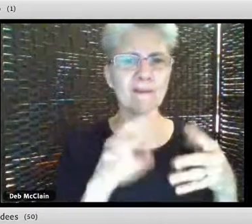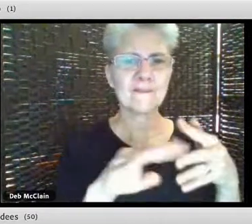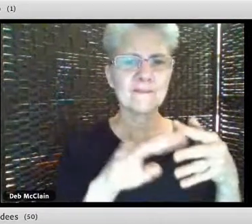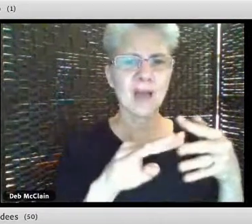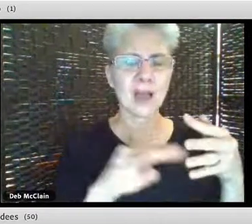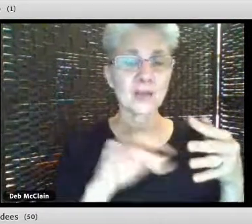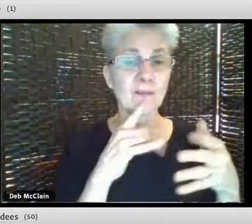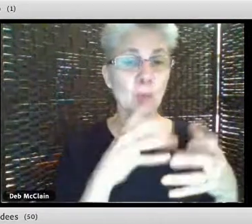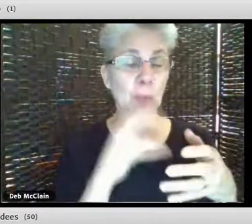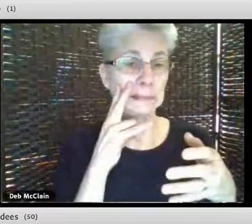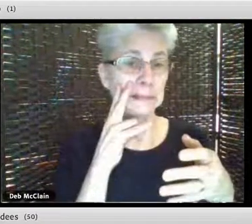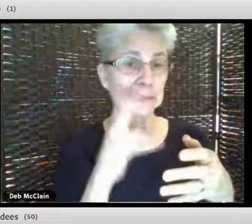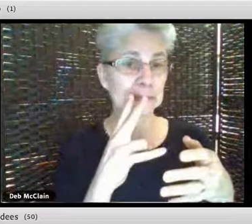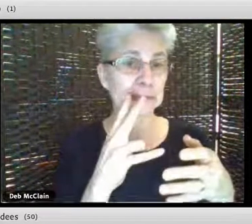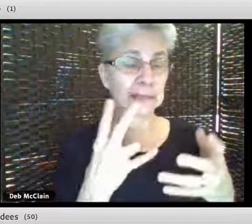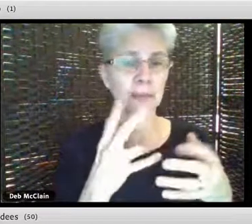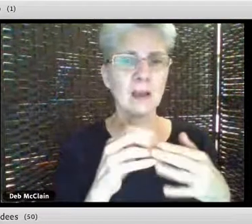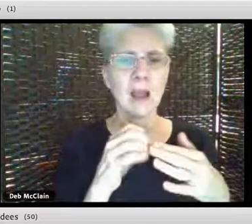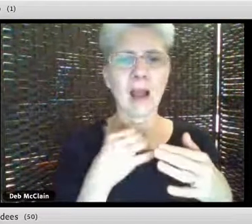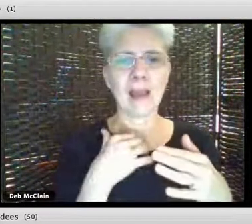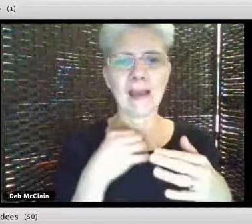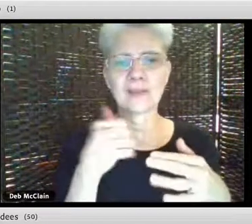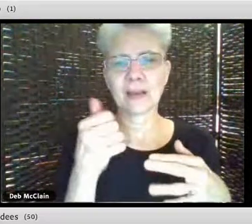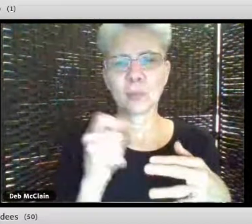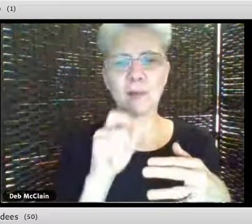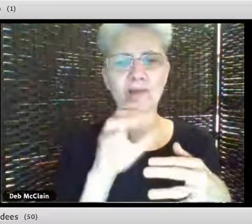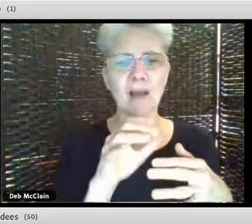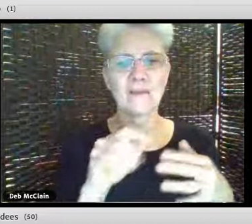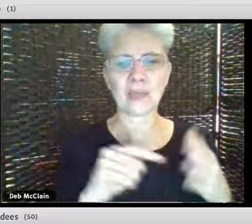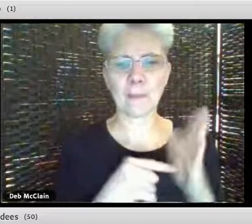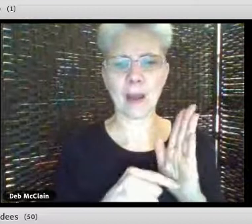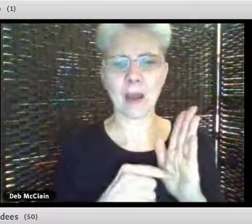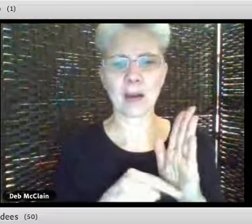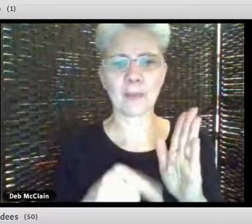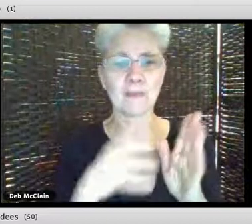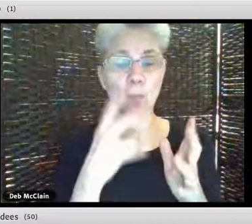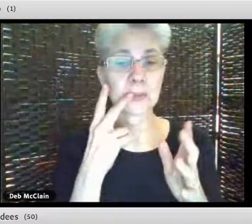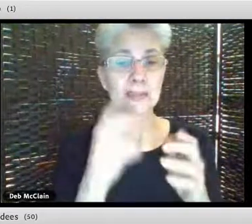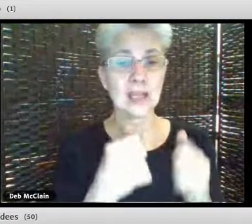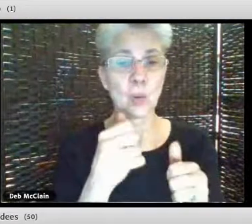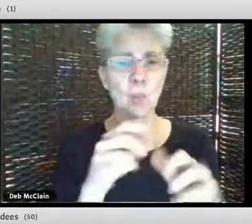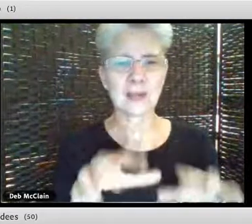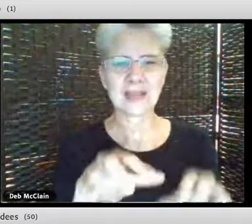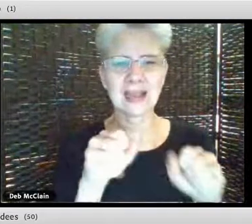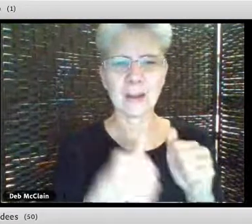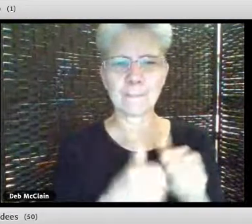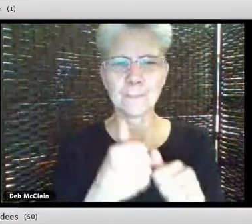If you want to see -- You know, I've got 10.5 down here at the bottom. If I want to see what's taking up the most space